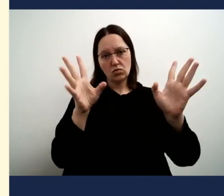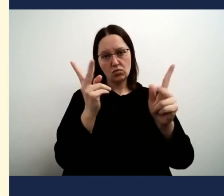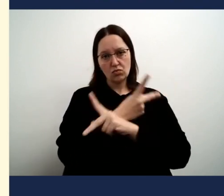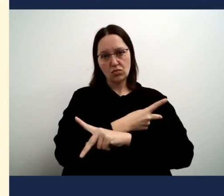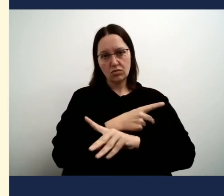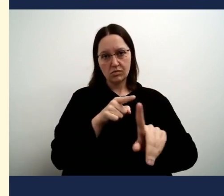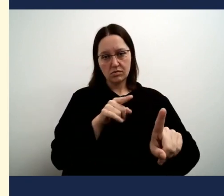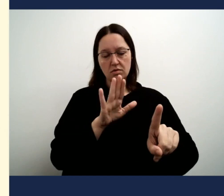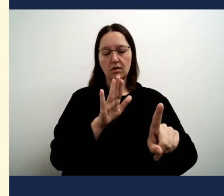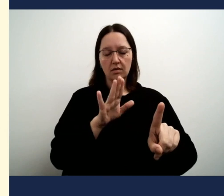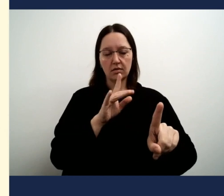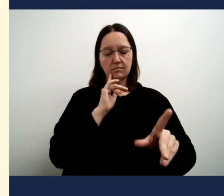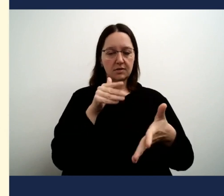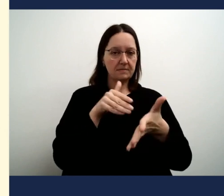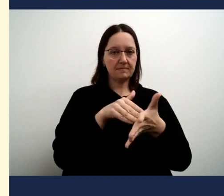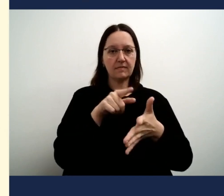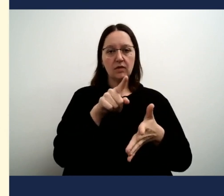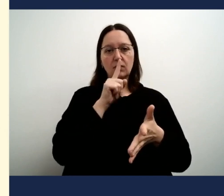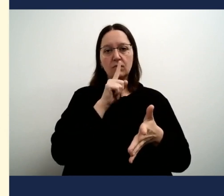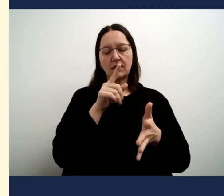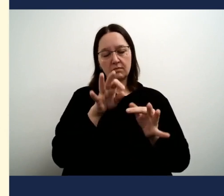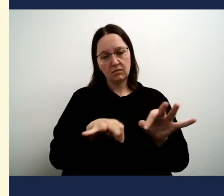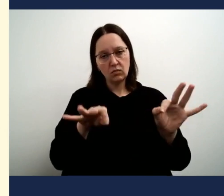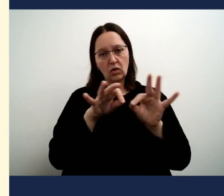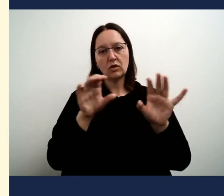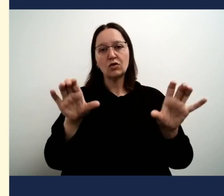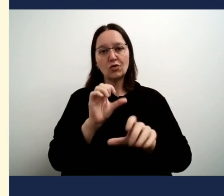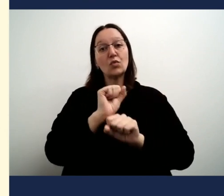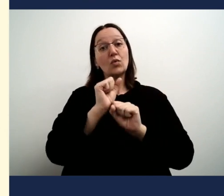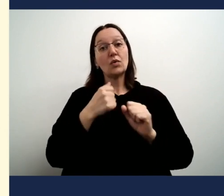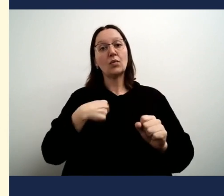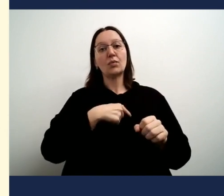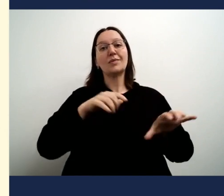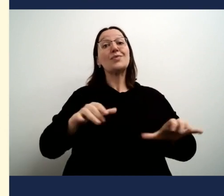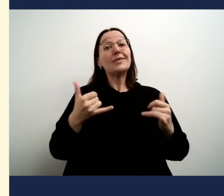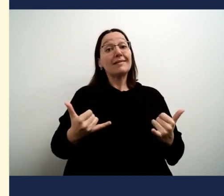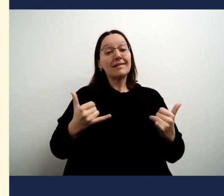Stalking of Muslim students